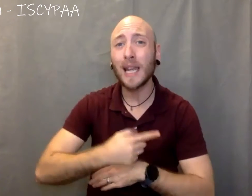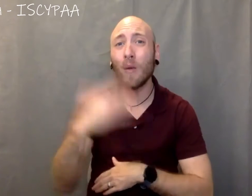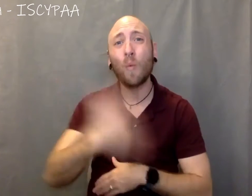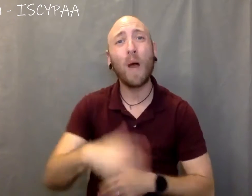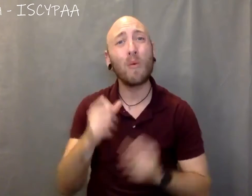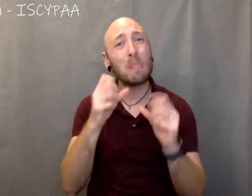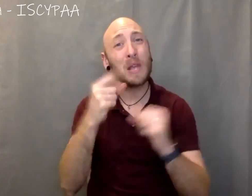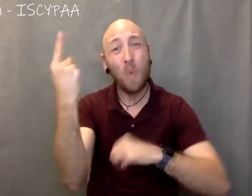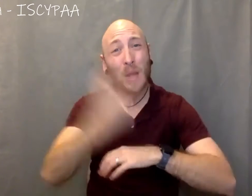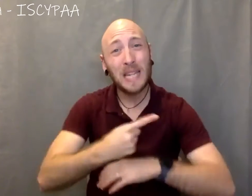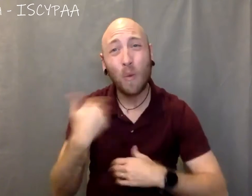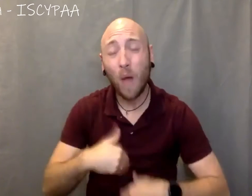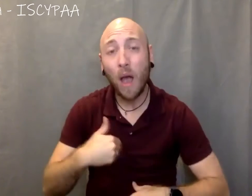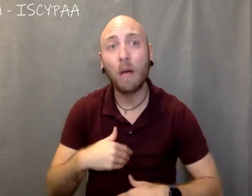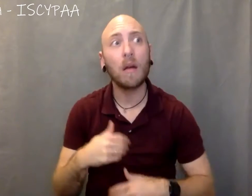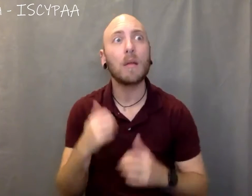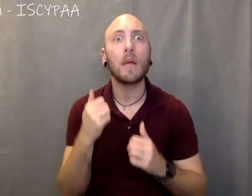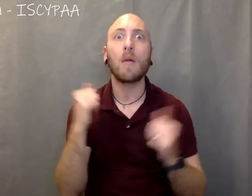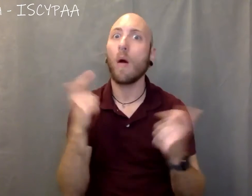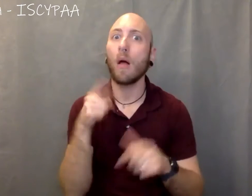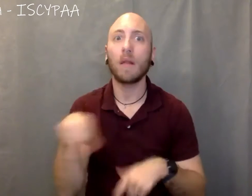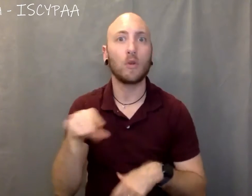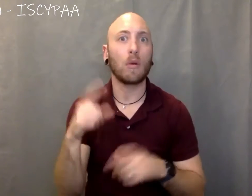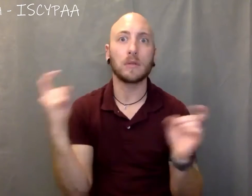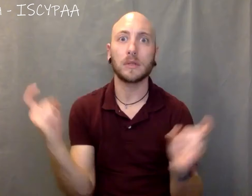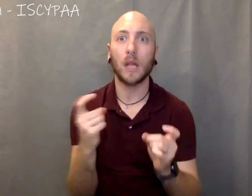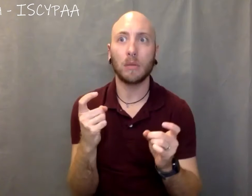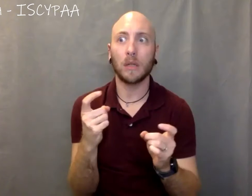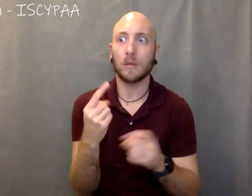and everybody celebrating days, congratulations keep coming back, you know.